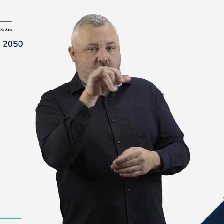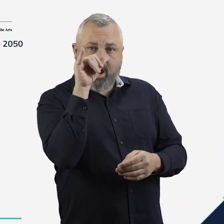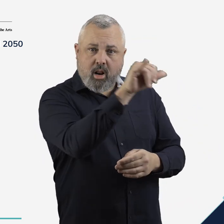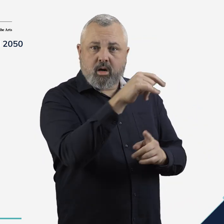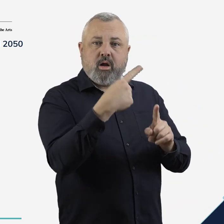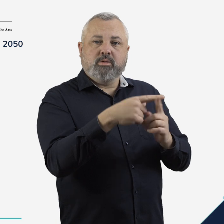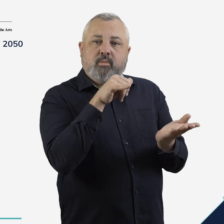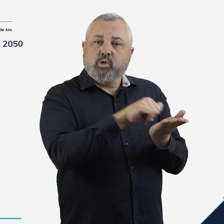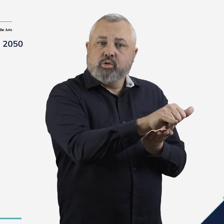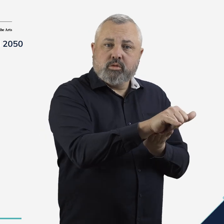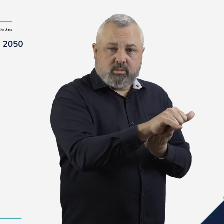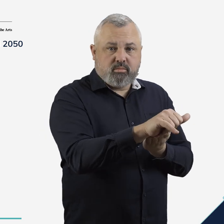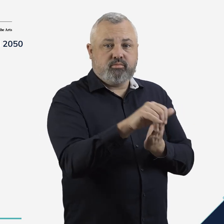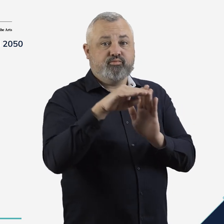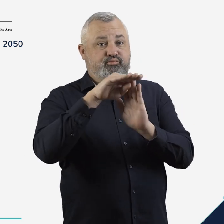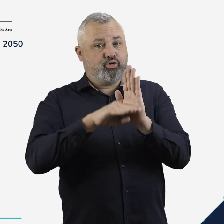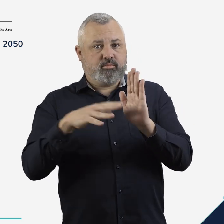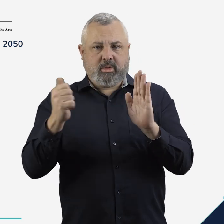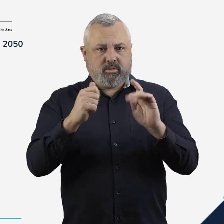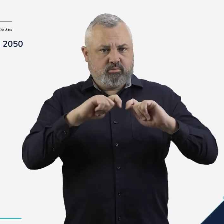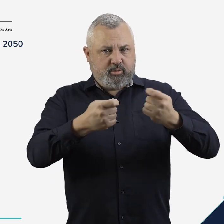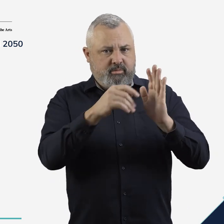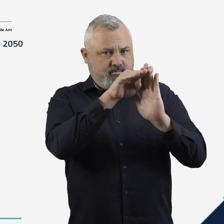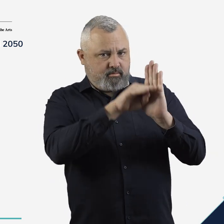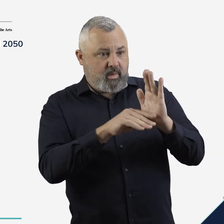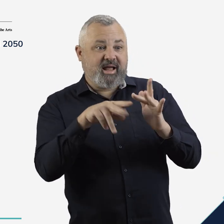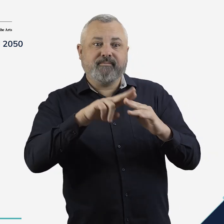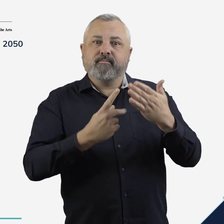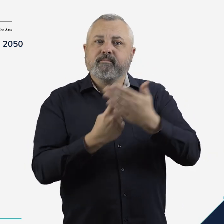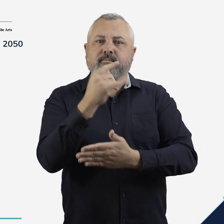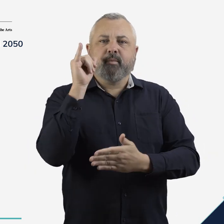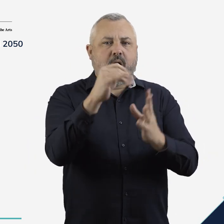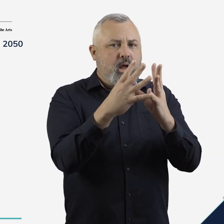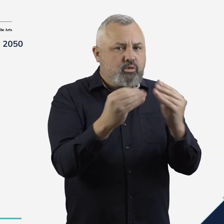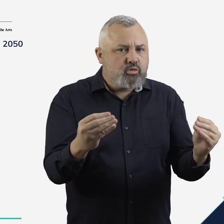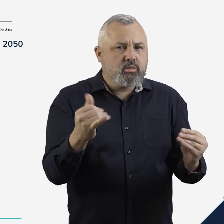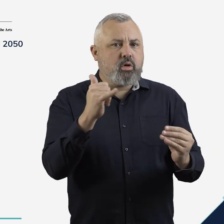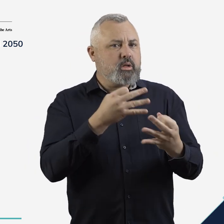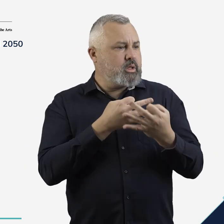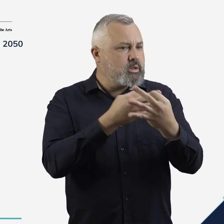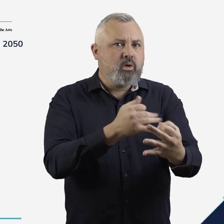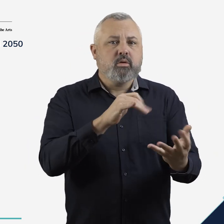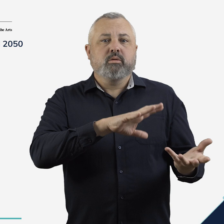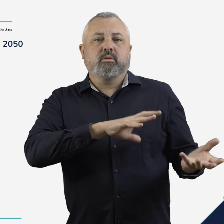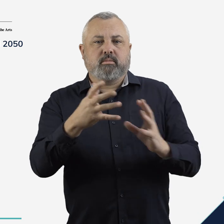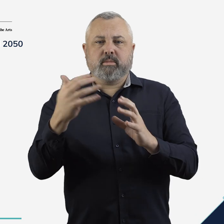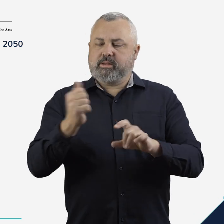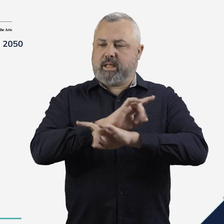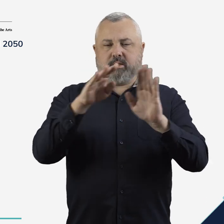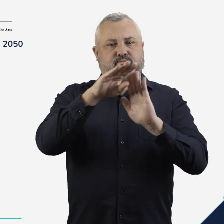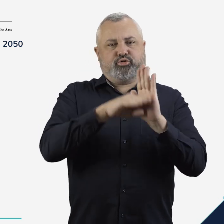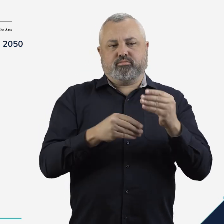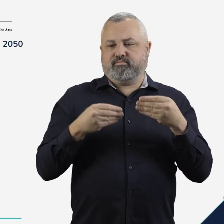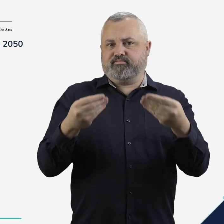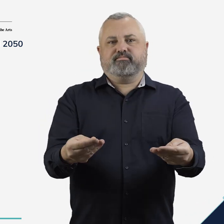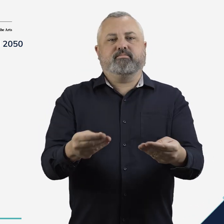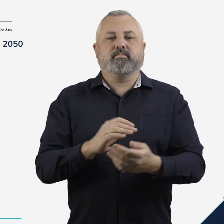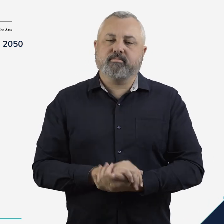airlines and airports, including when flights are cancelled and delayed and when passenger journeys are disrupted.